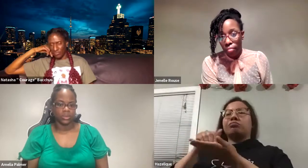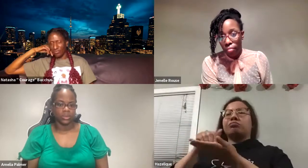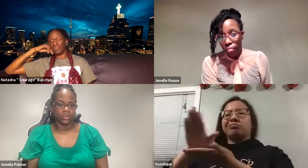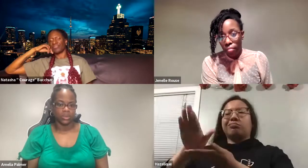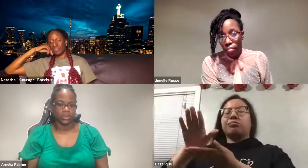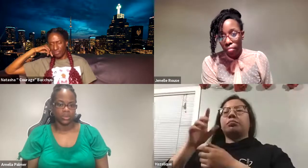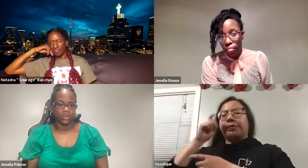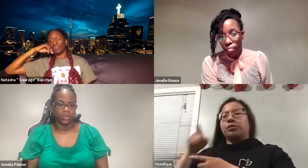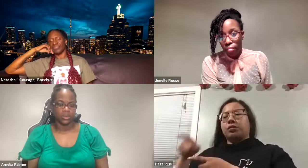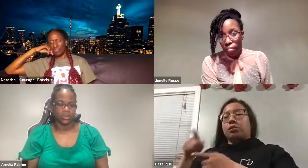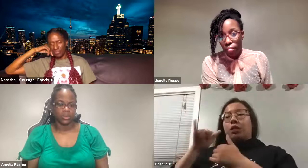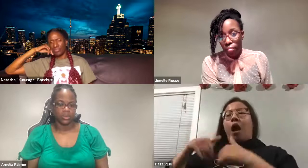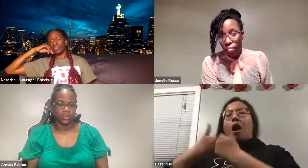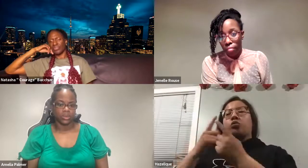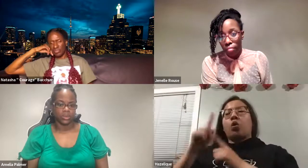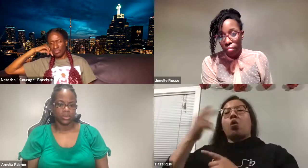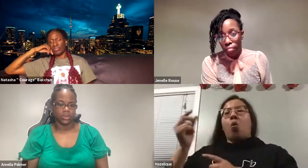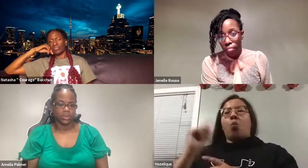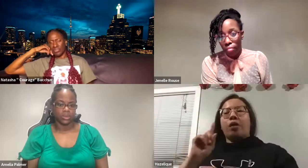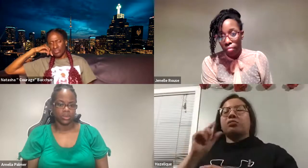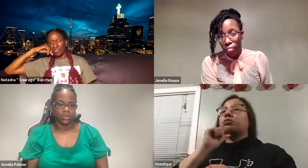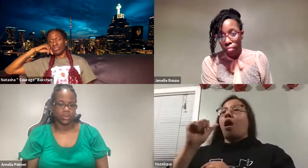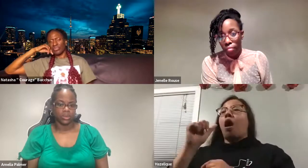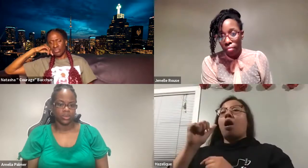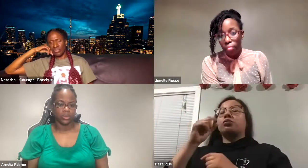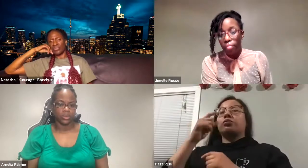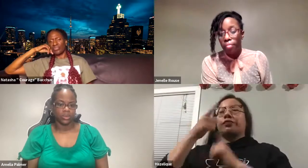conflict